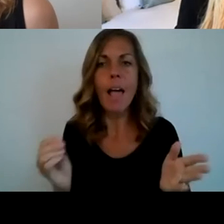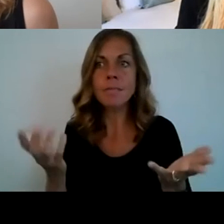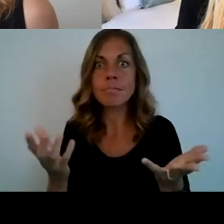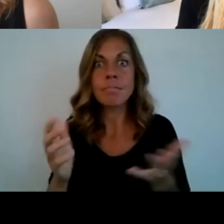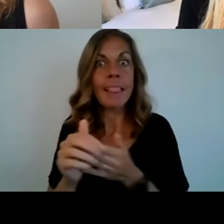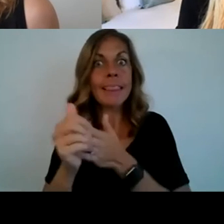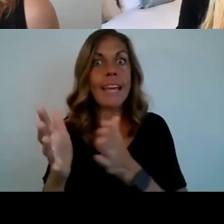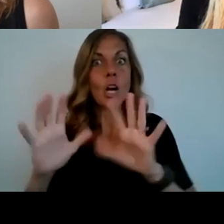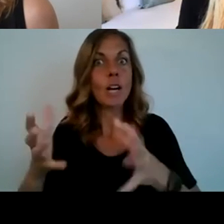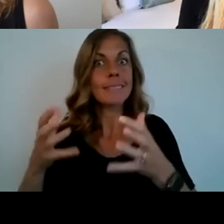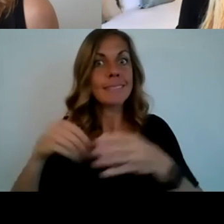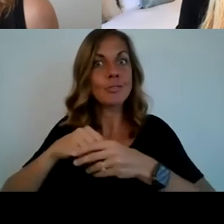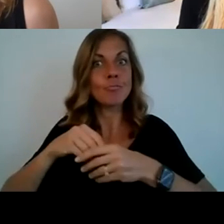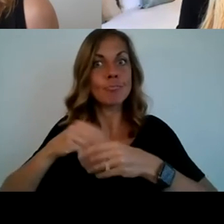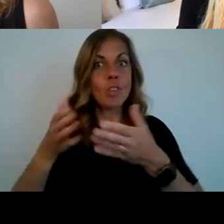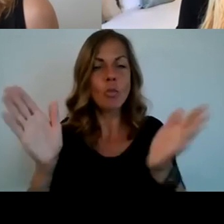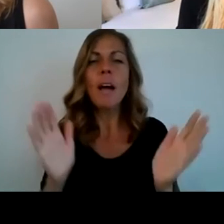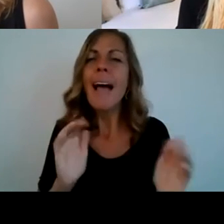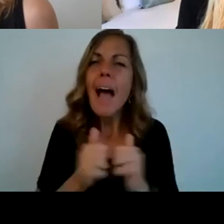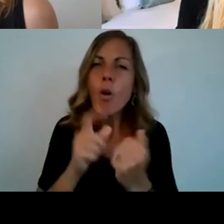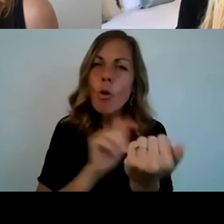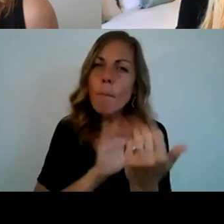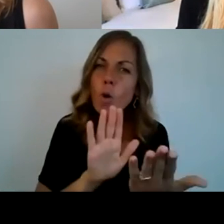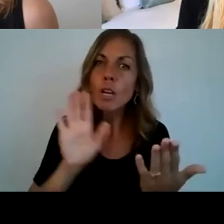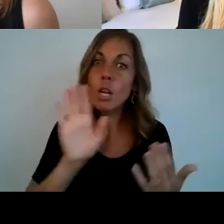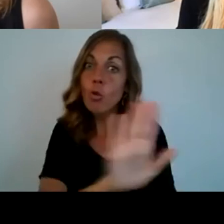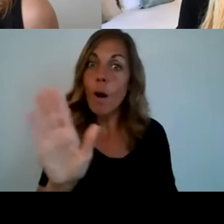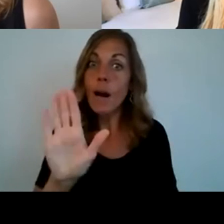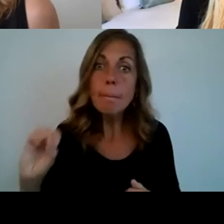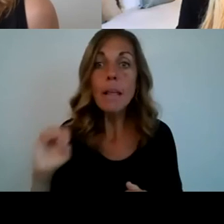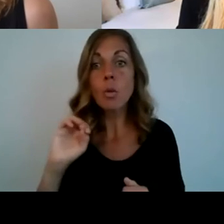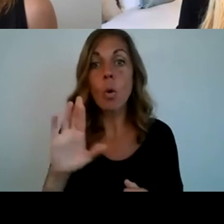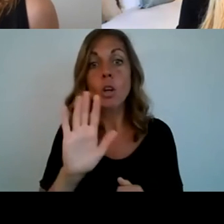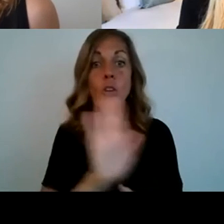your companies, your portfolio companies around this? And what are you doing?